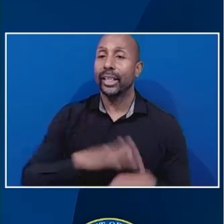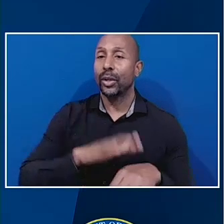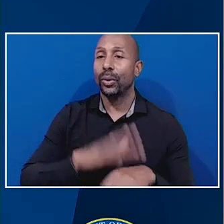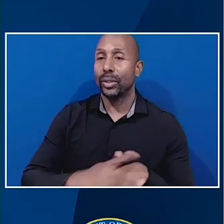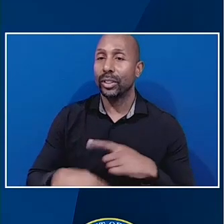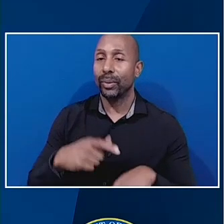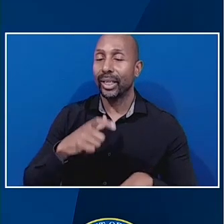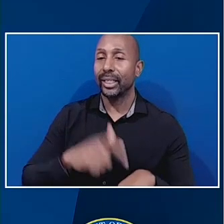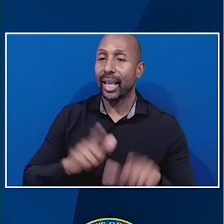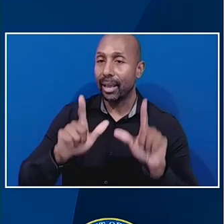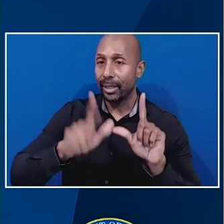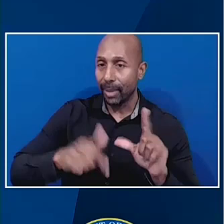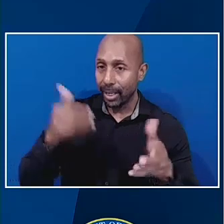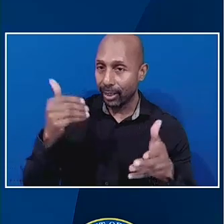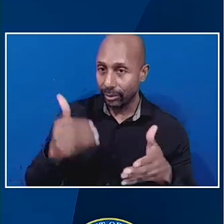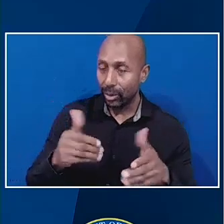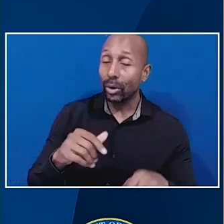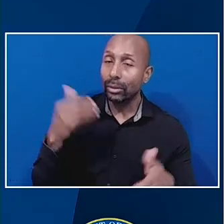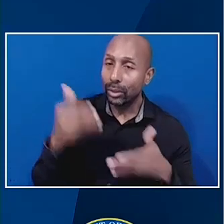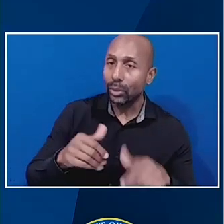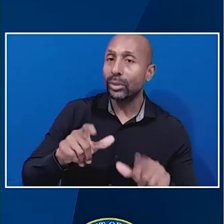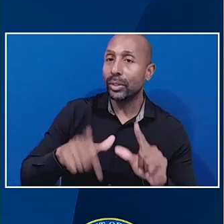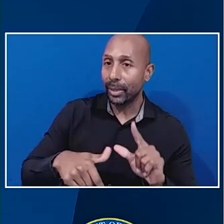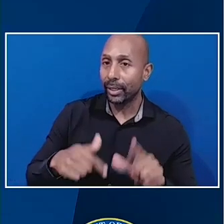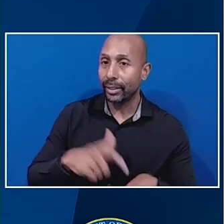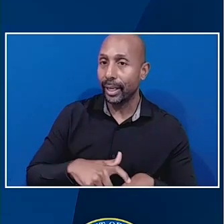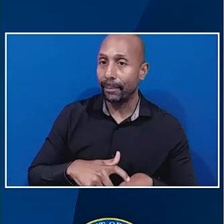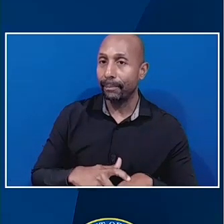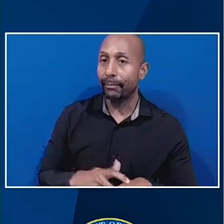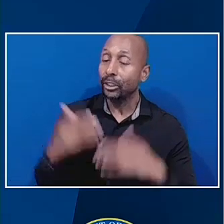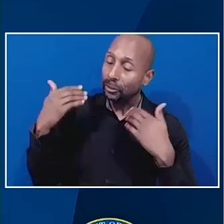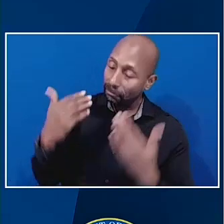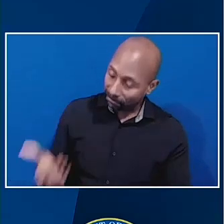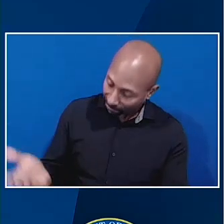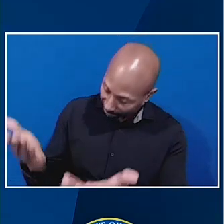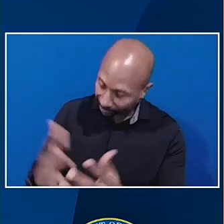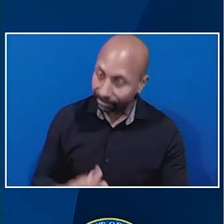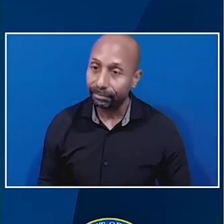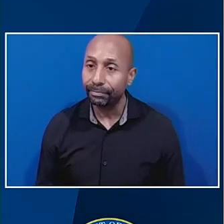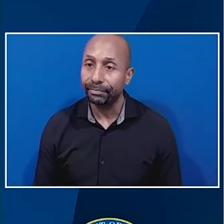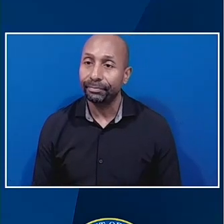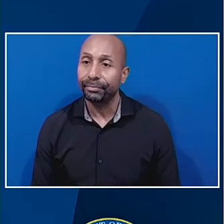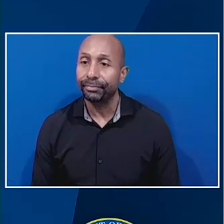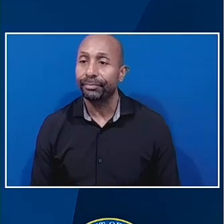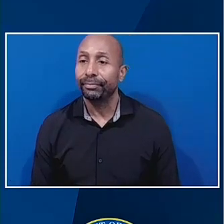to expire. So having said that, you are free to begin. Thank you.